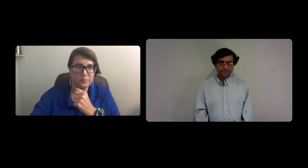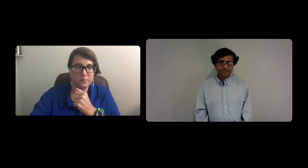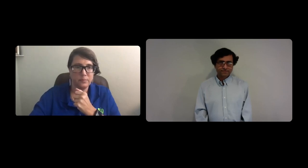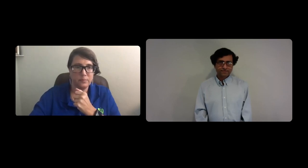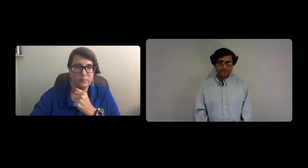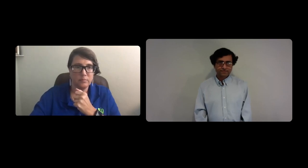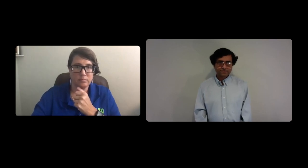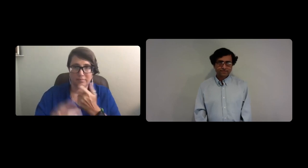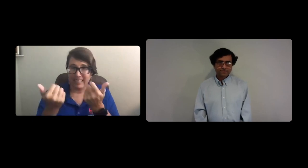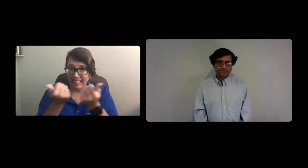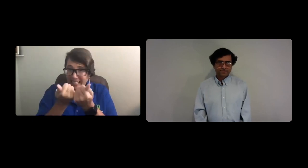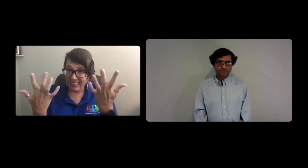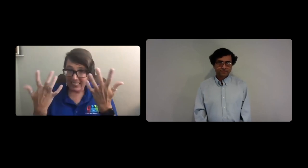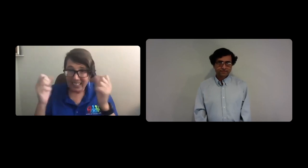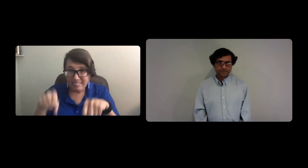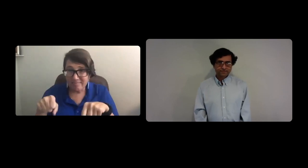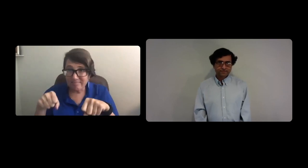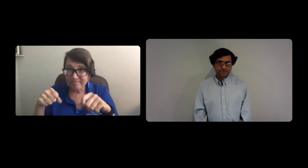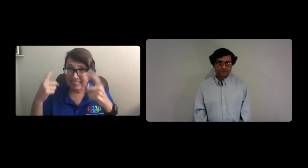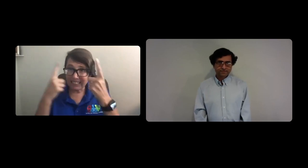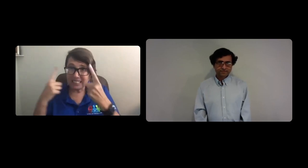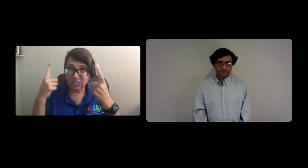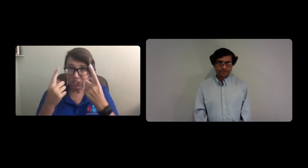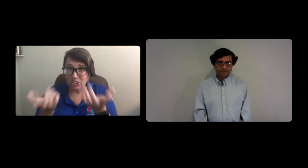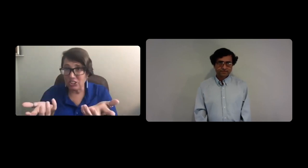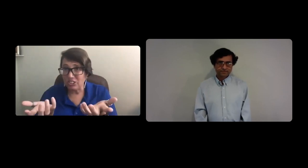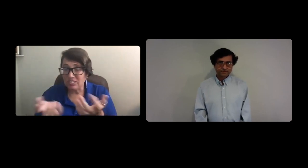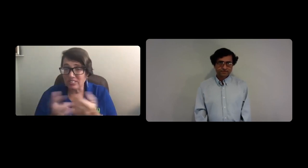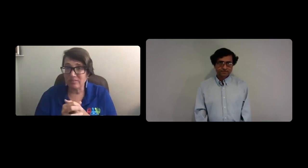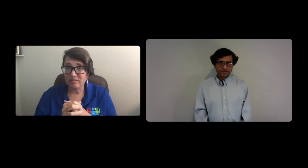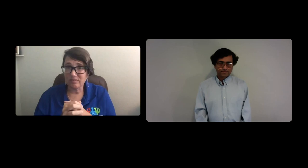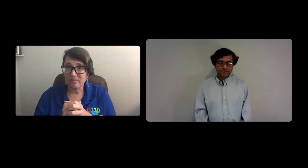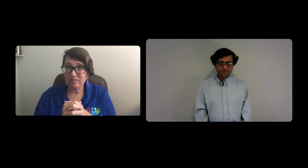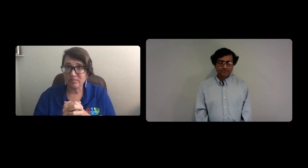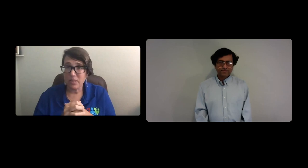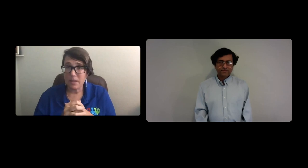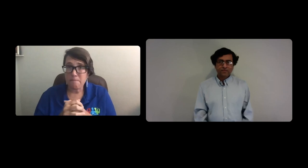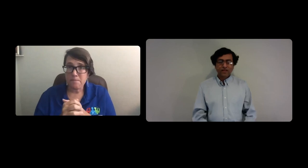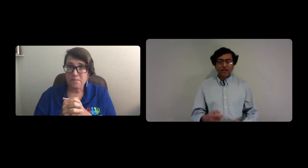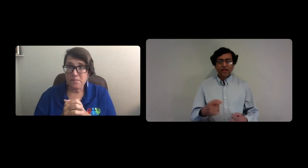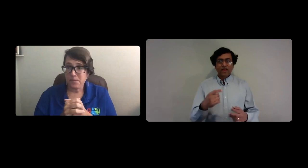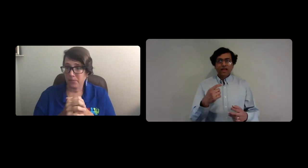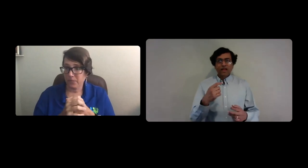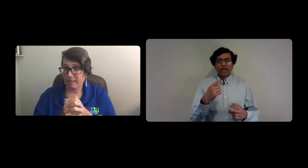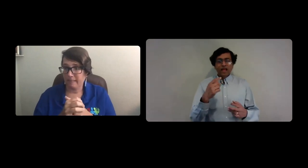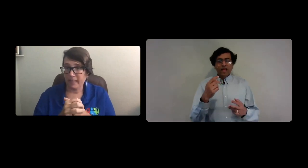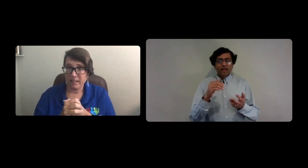Anything I should consider? Sure.